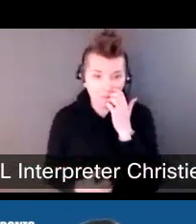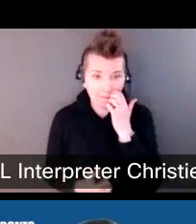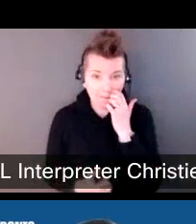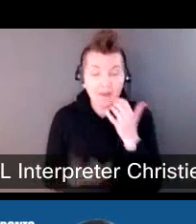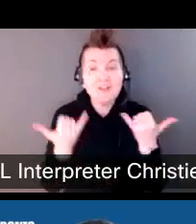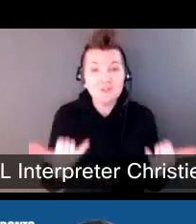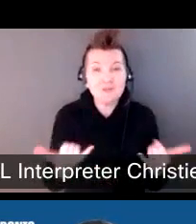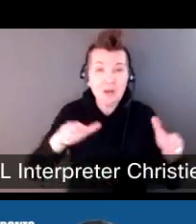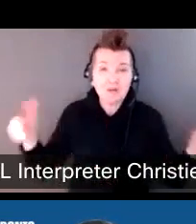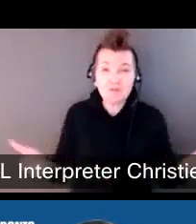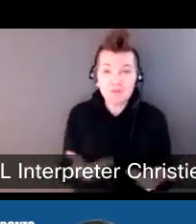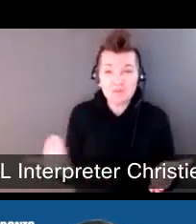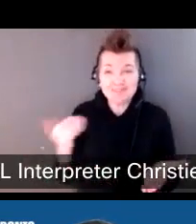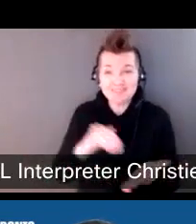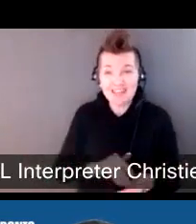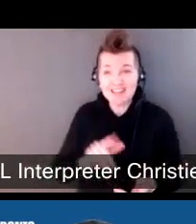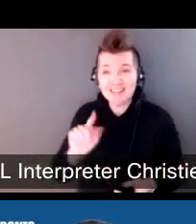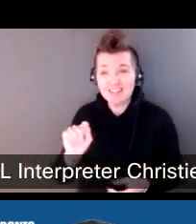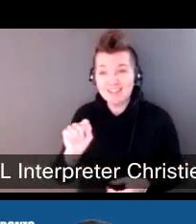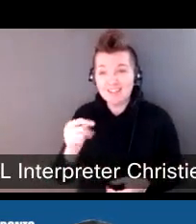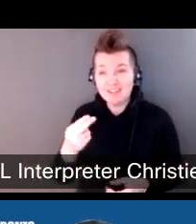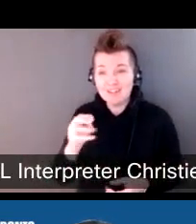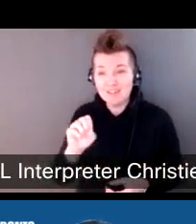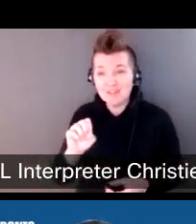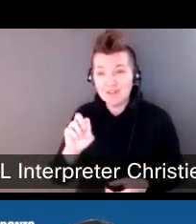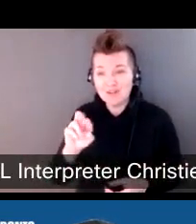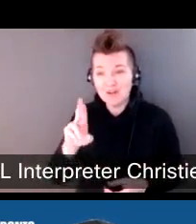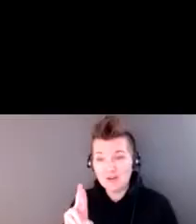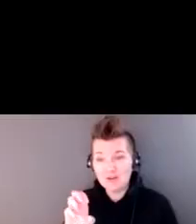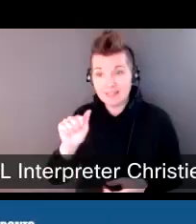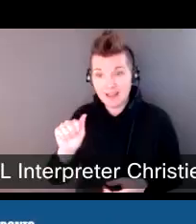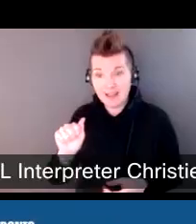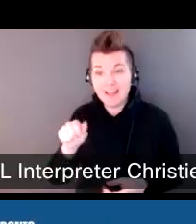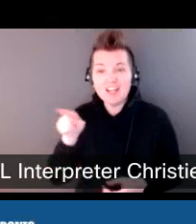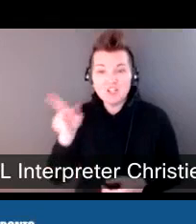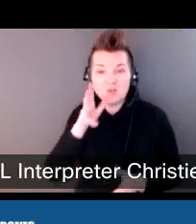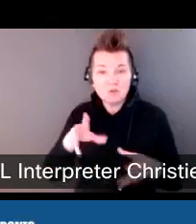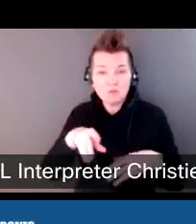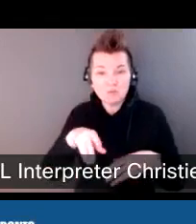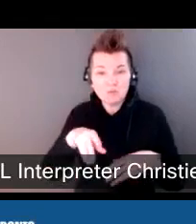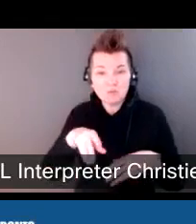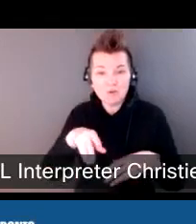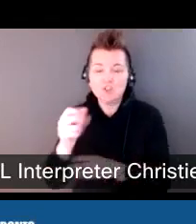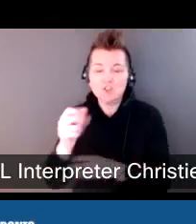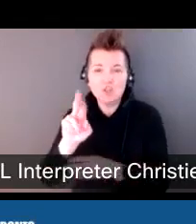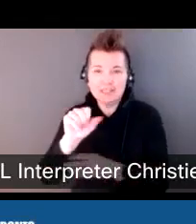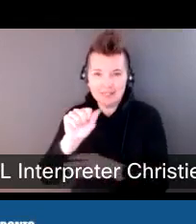to come back on and provide a bit of the a summary in terms of that engagement process and key findings. Thanks, Charissa.